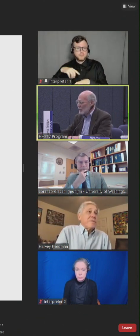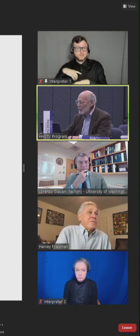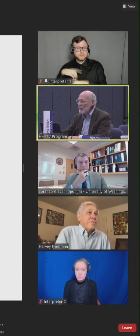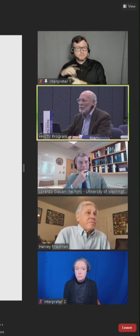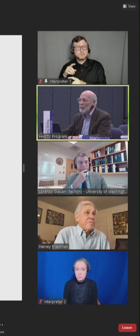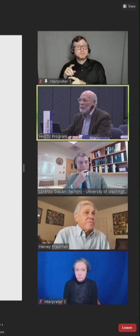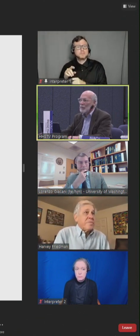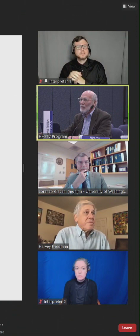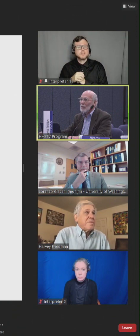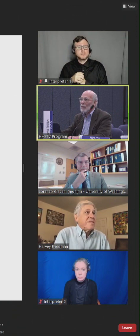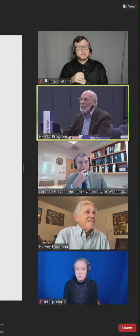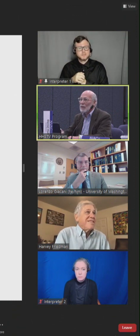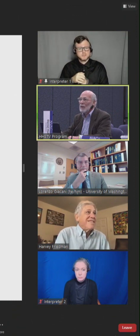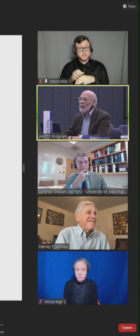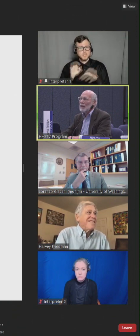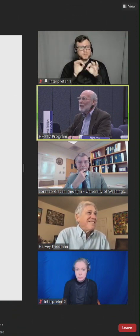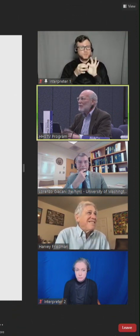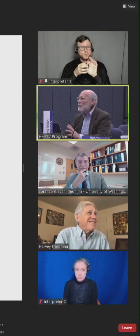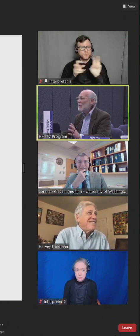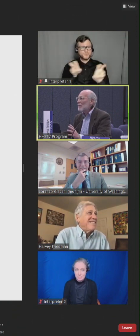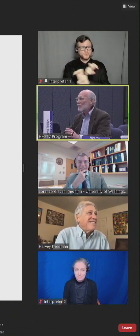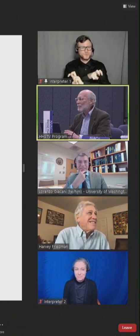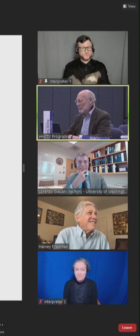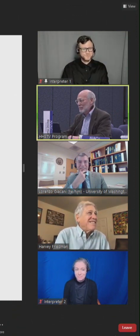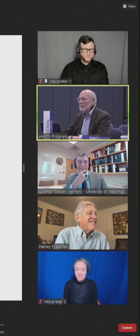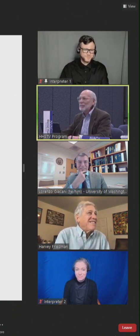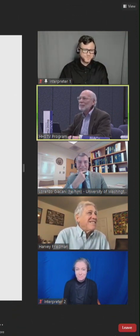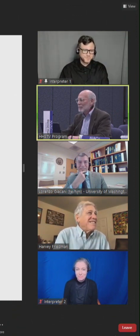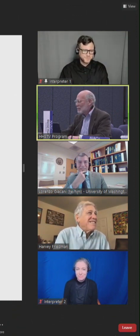Hildegund Ertl: Which one of us?